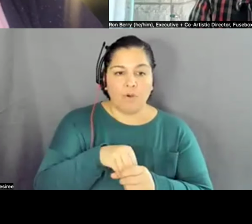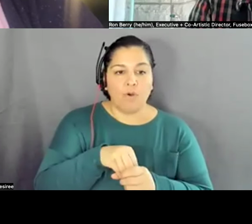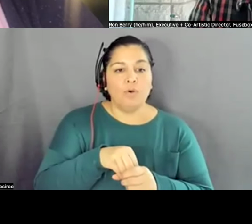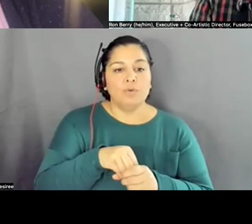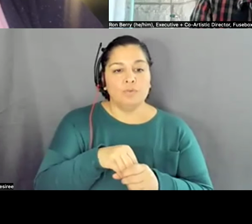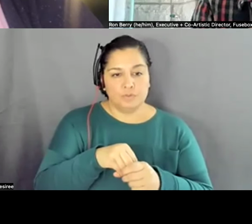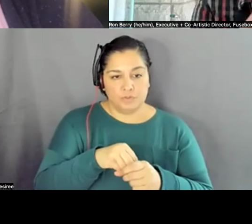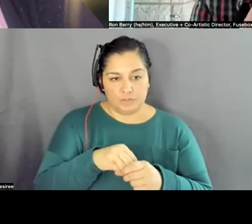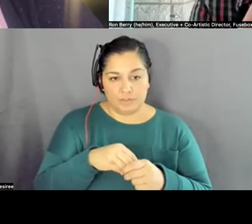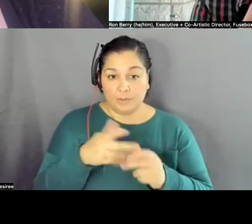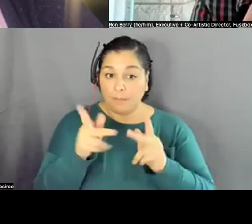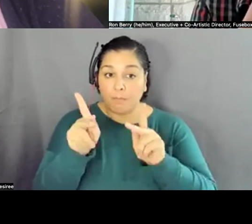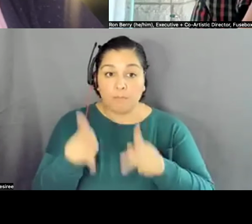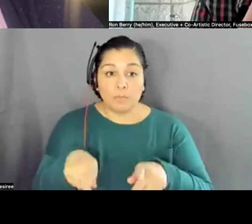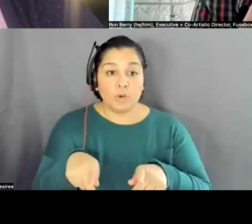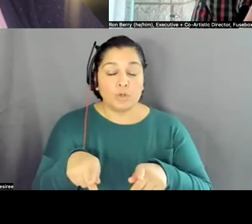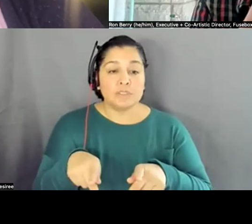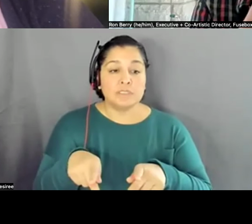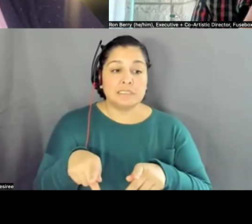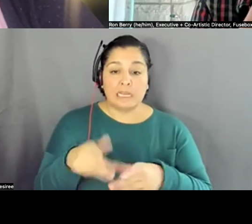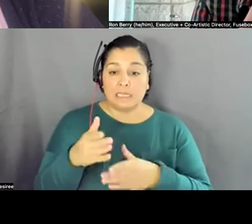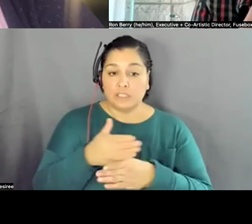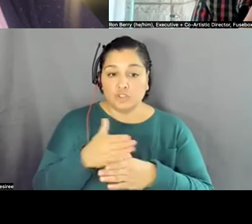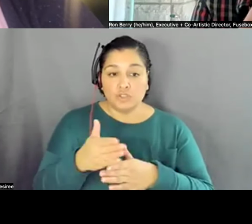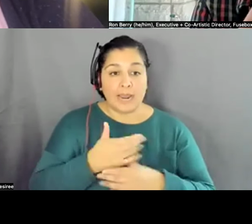Any person who shares a poem speaks,